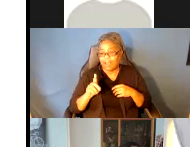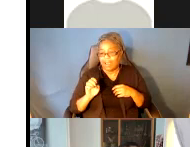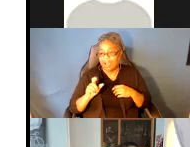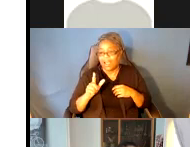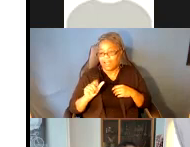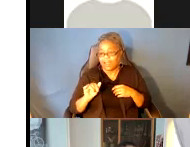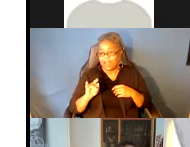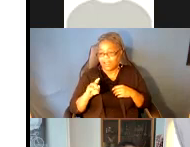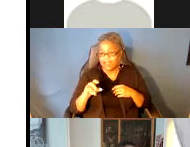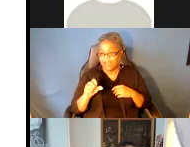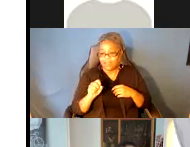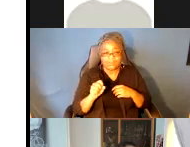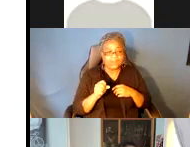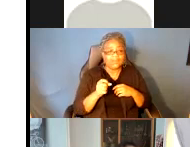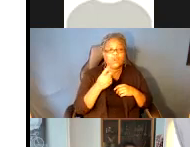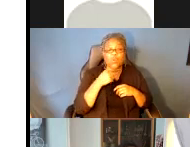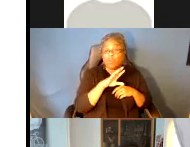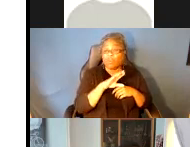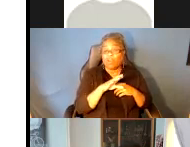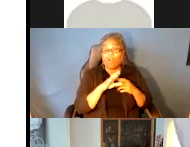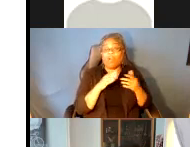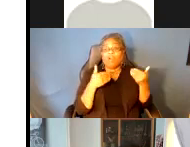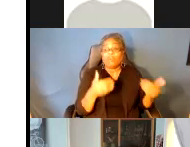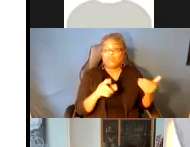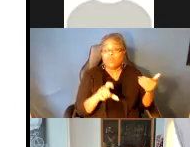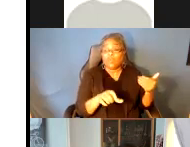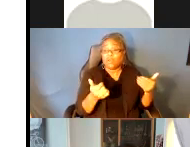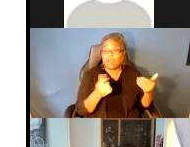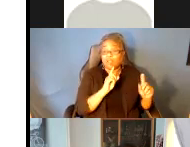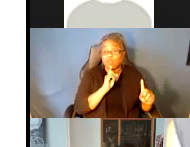We are up to another Q&A session again